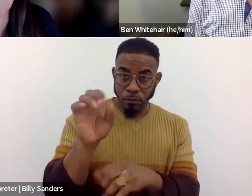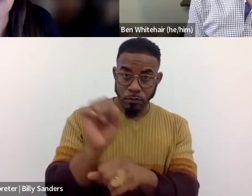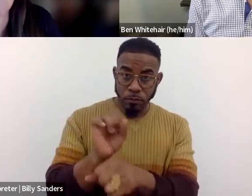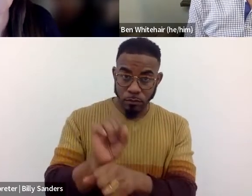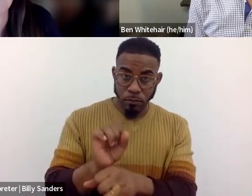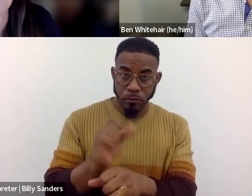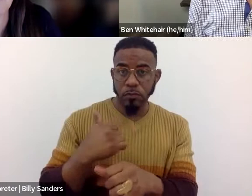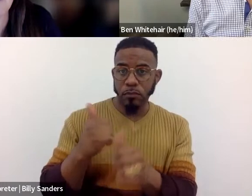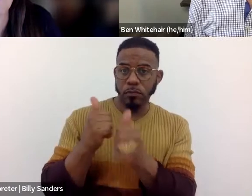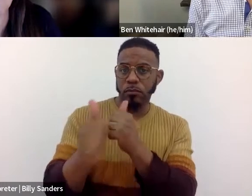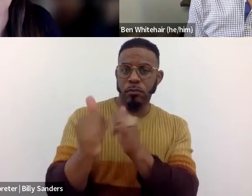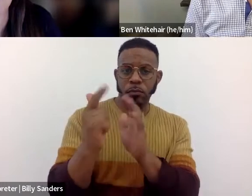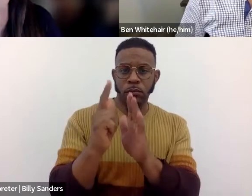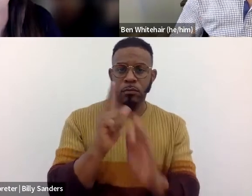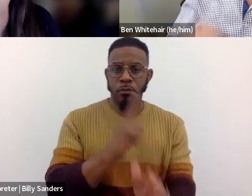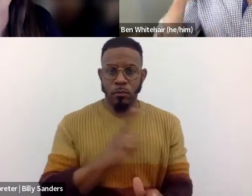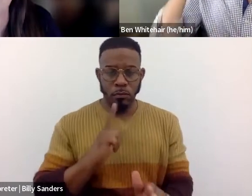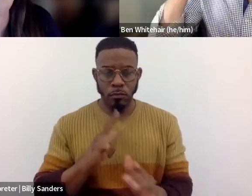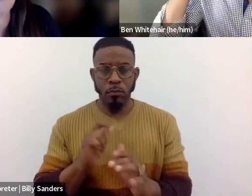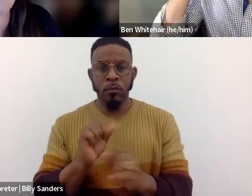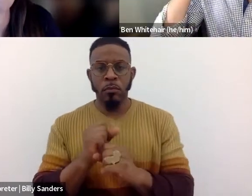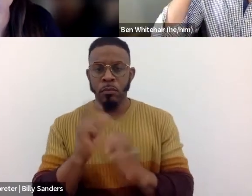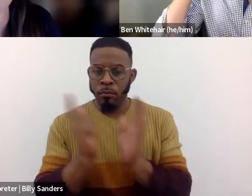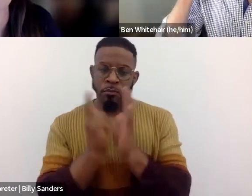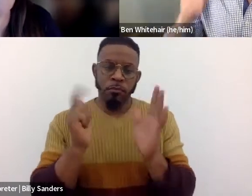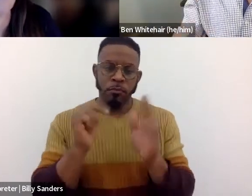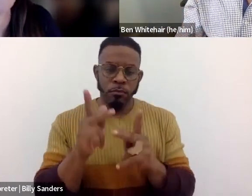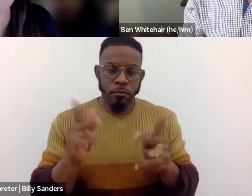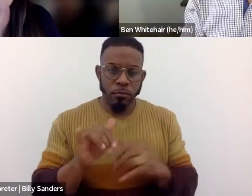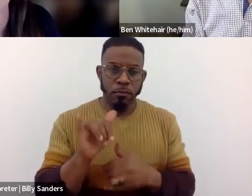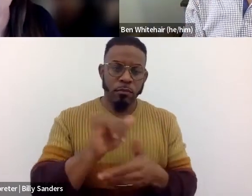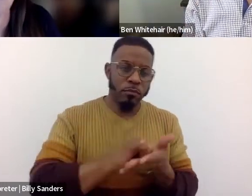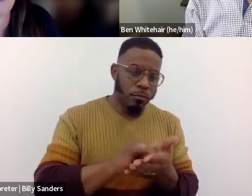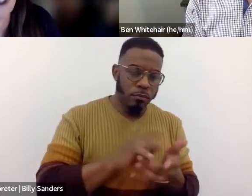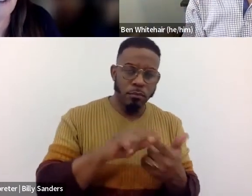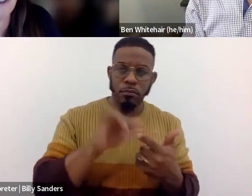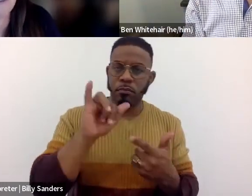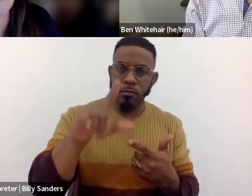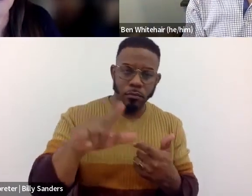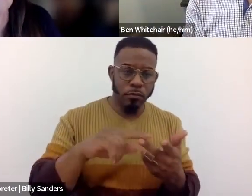we've passed legislation to make them unlawful in places like New York, Illinois, Massachusetts,